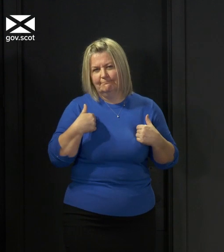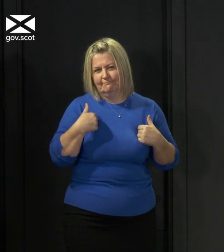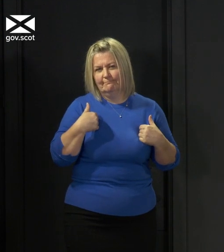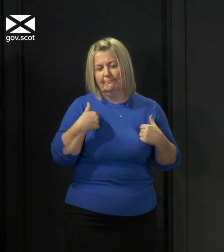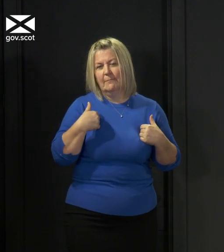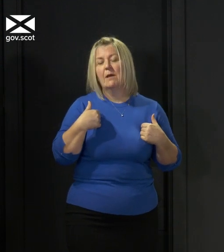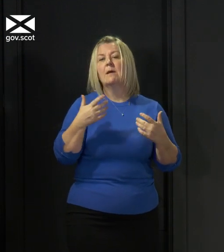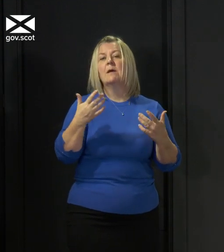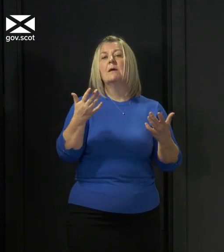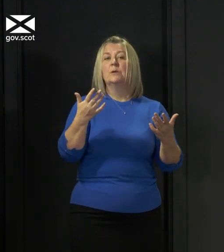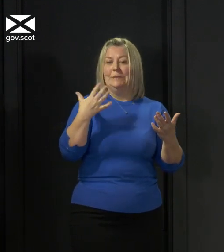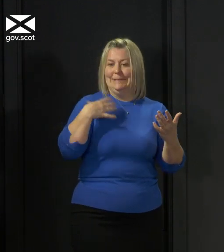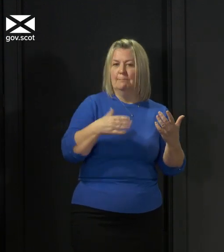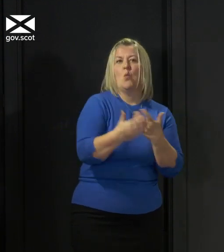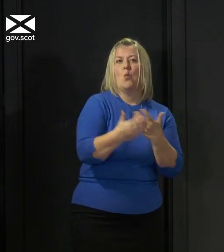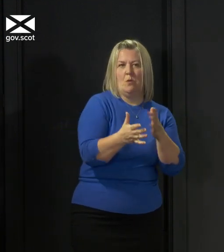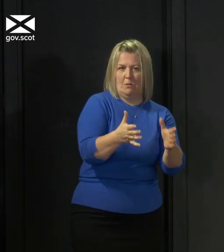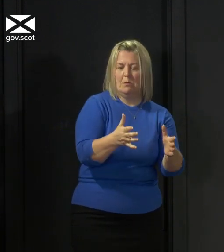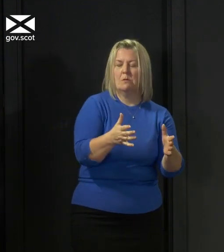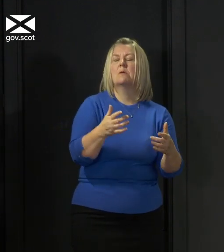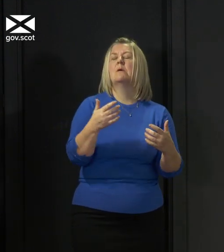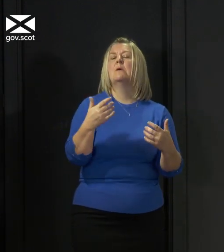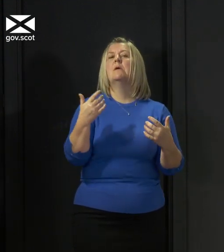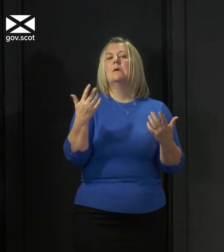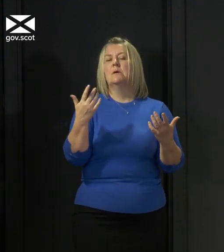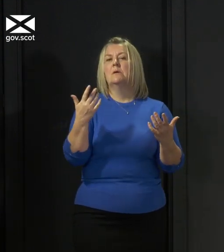building up that capacity but using it to the fool and using it in the right